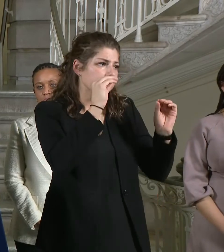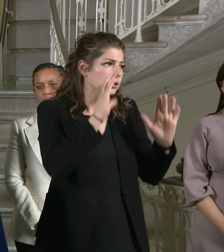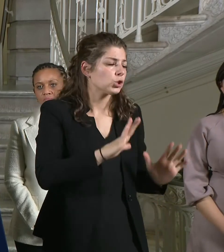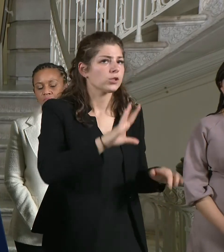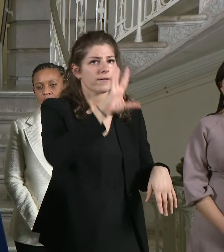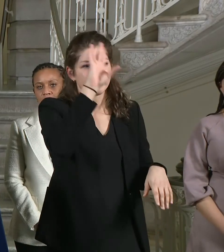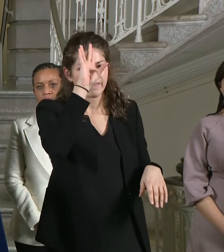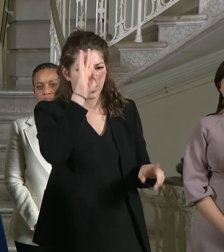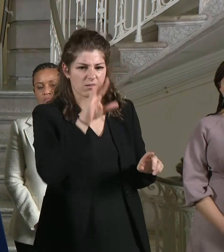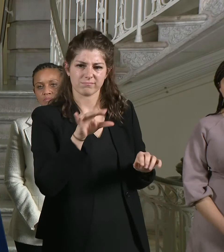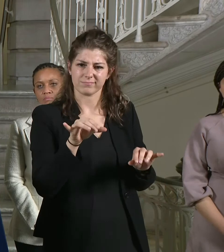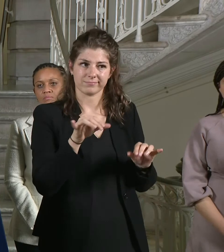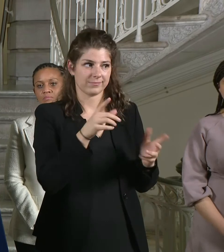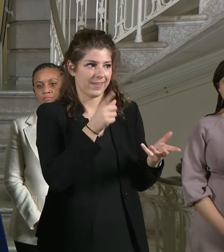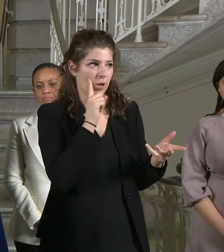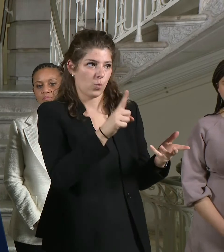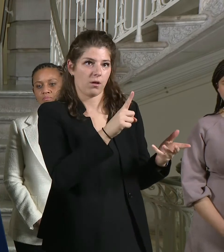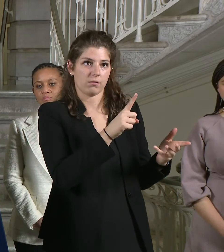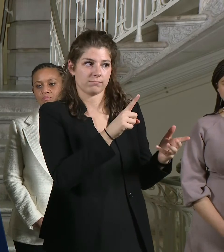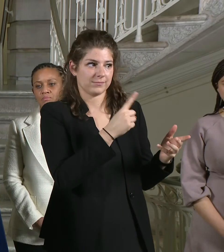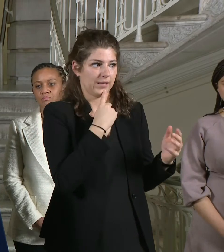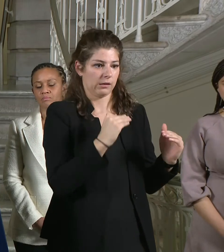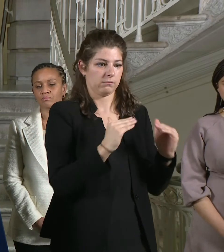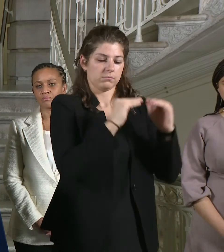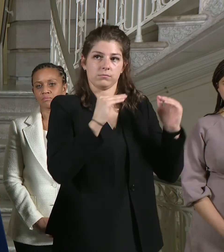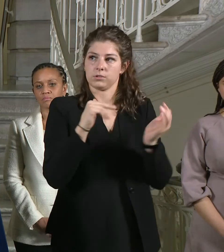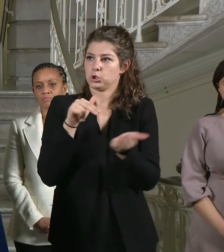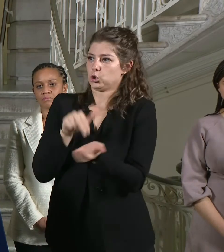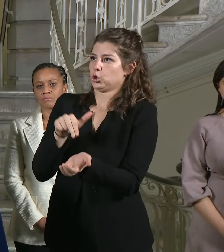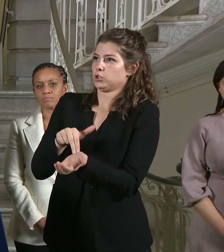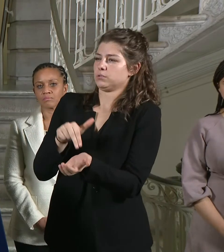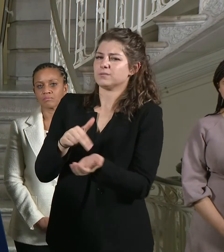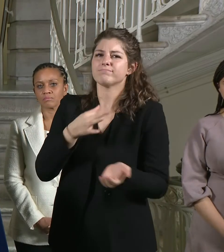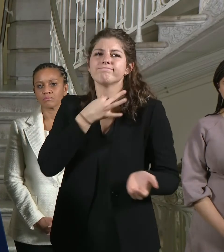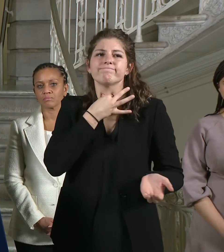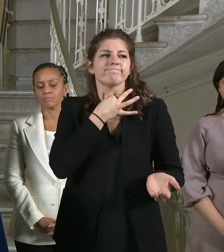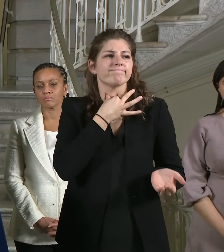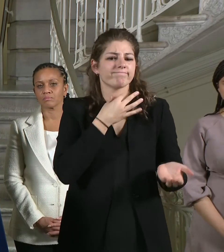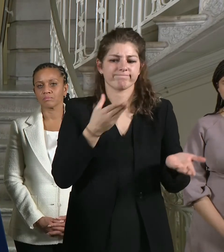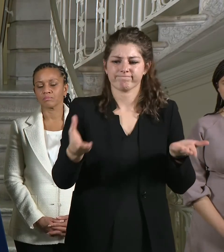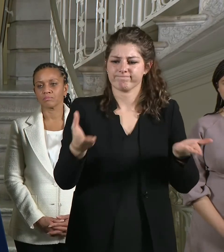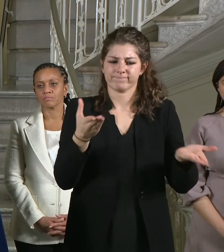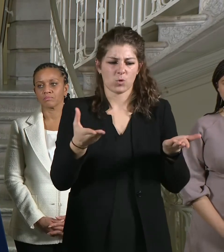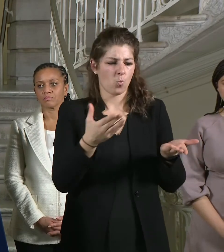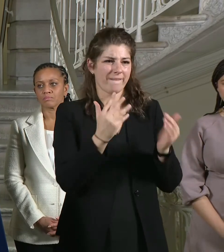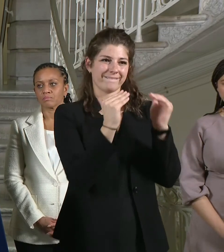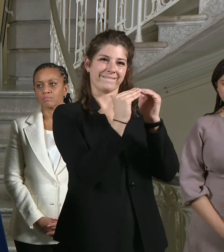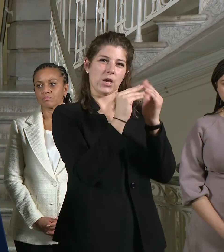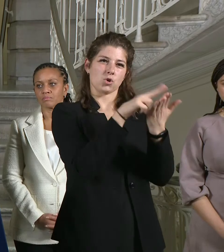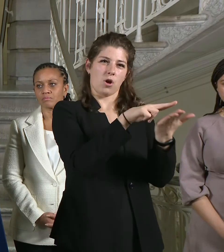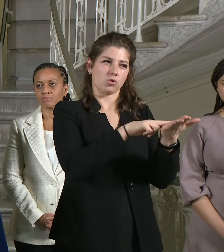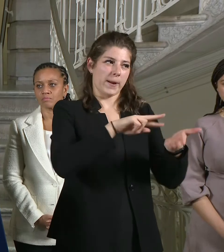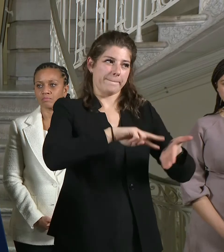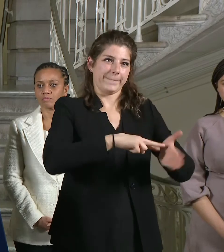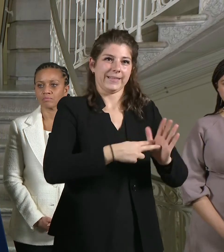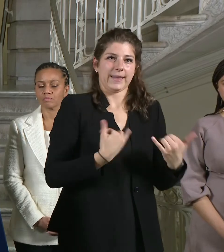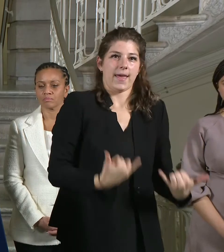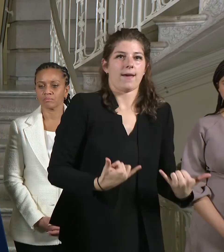MADE DURING COVID. IT WILL MAKE THE SAME